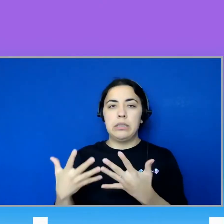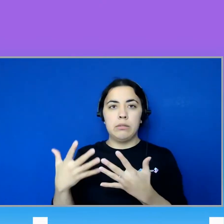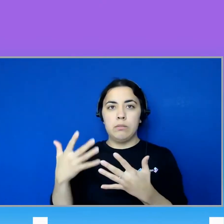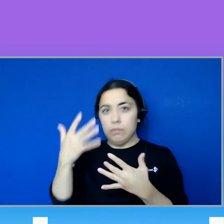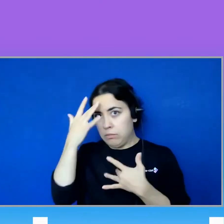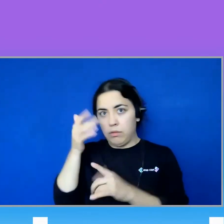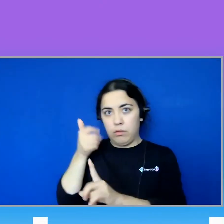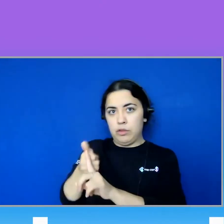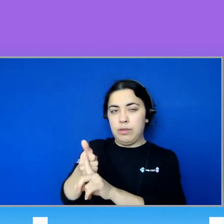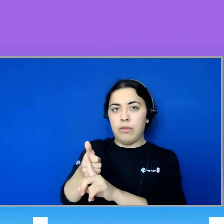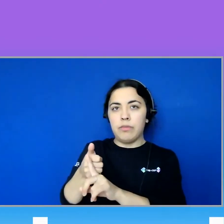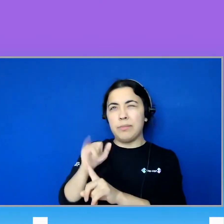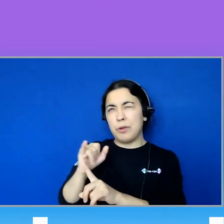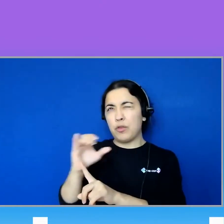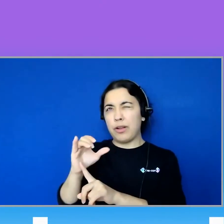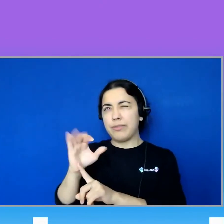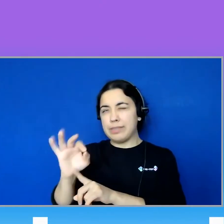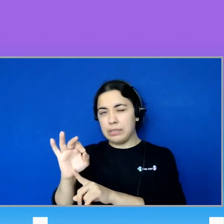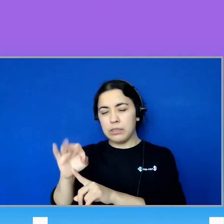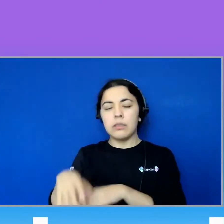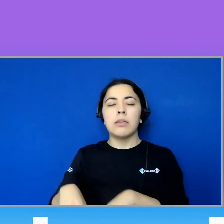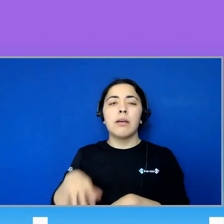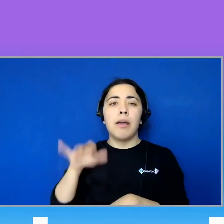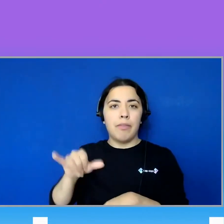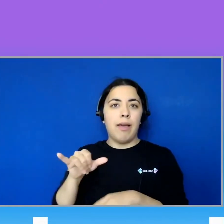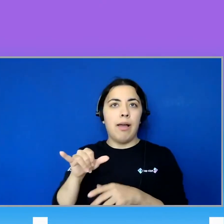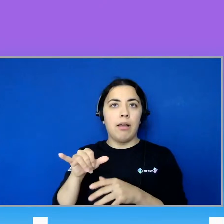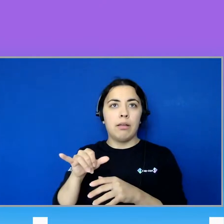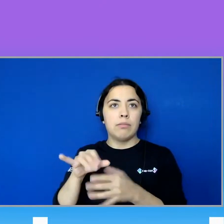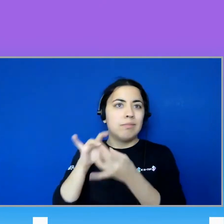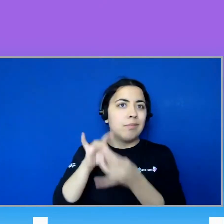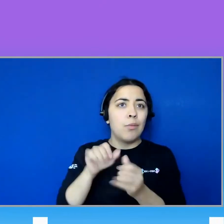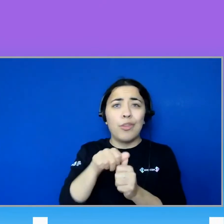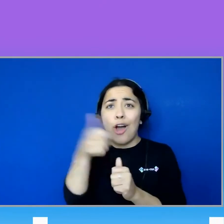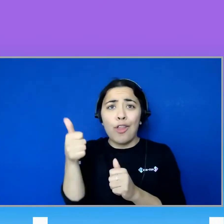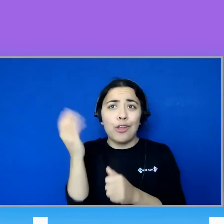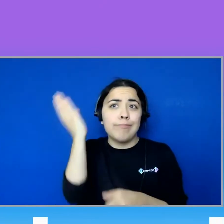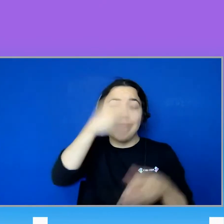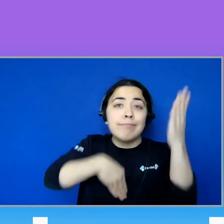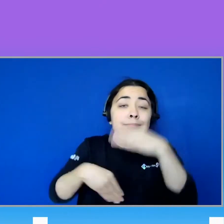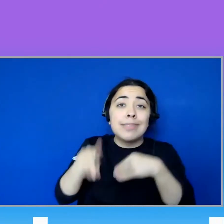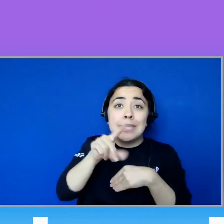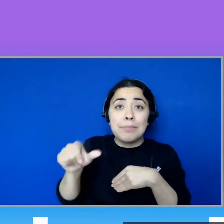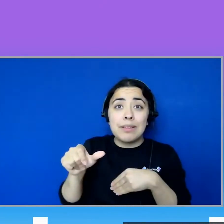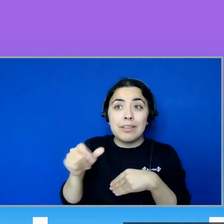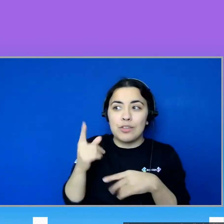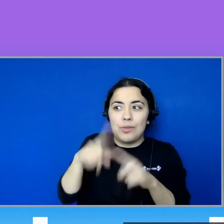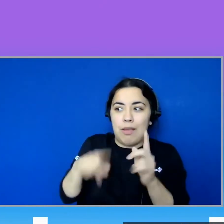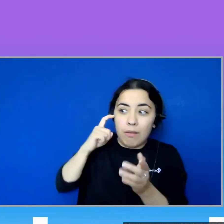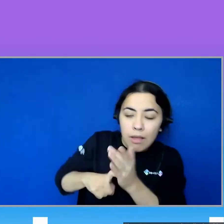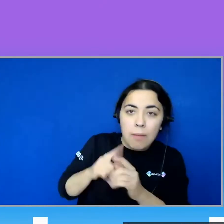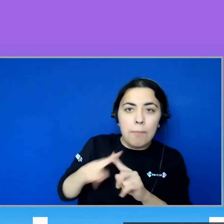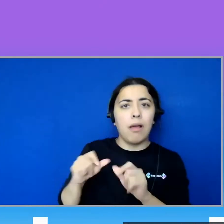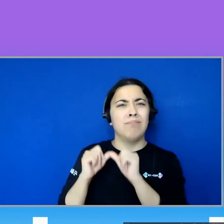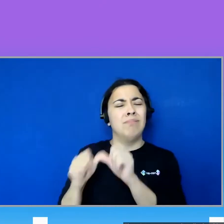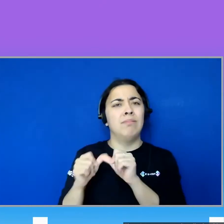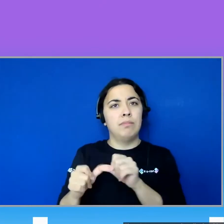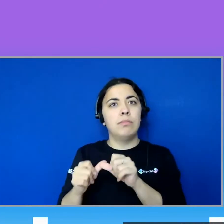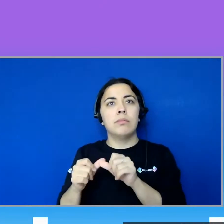There's so many. And really that kind of relates to so many other